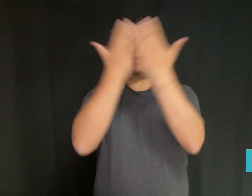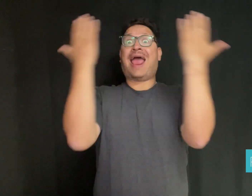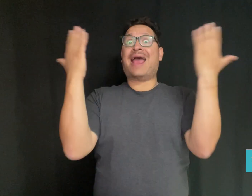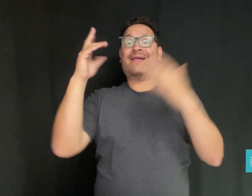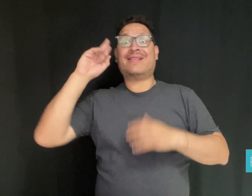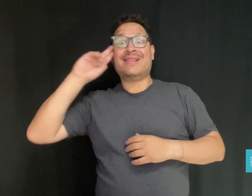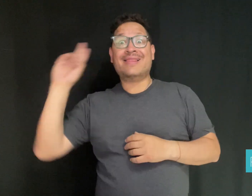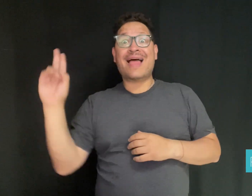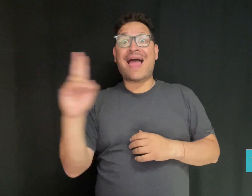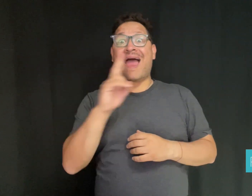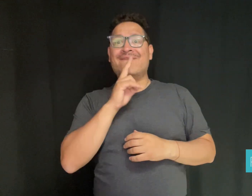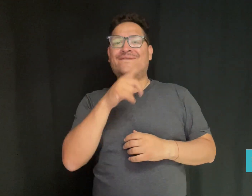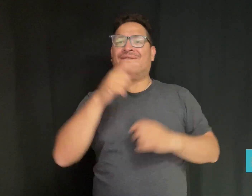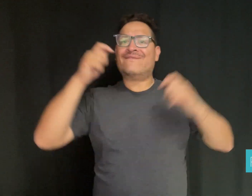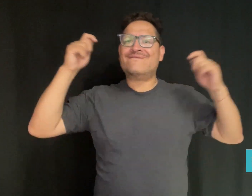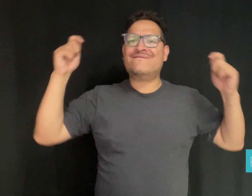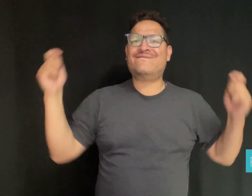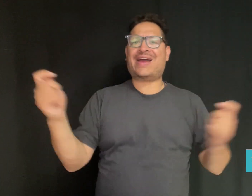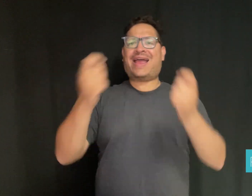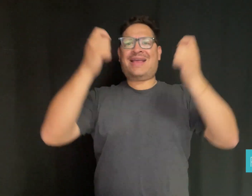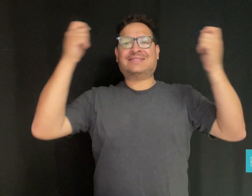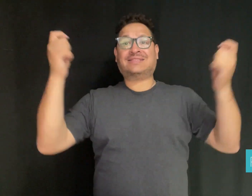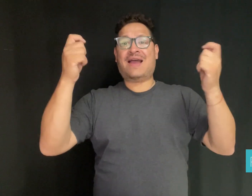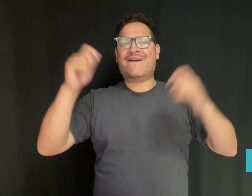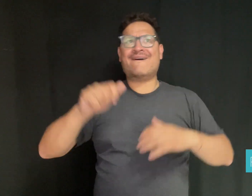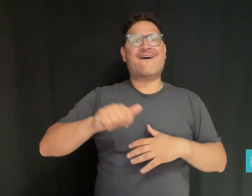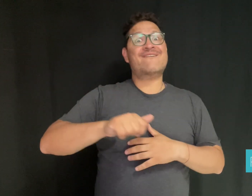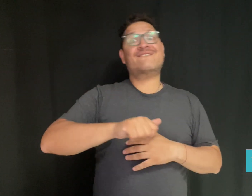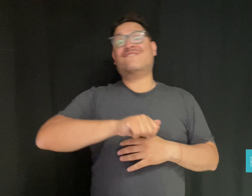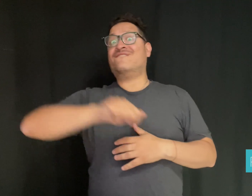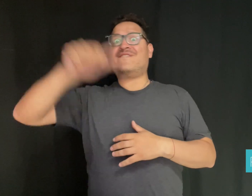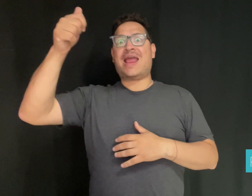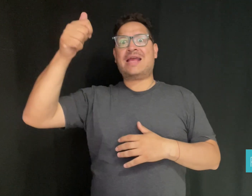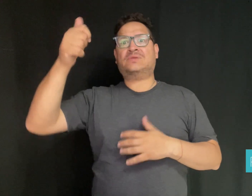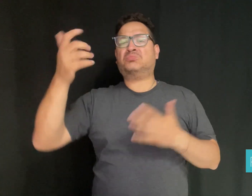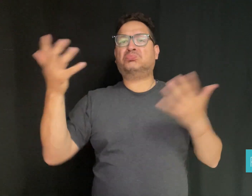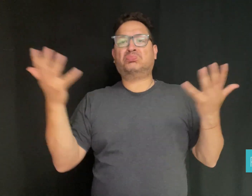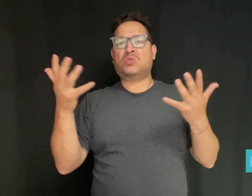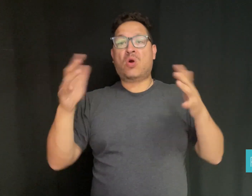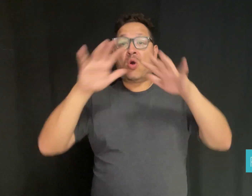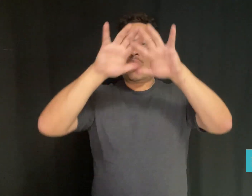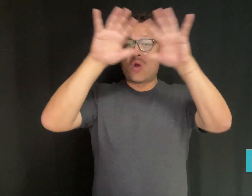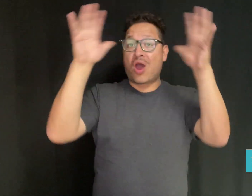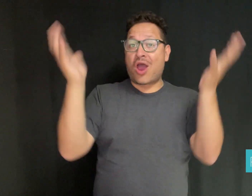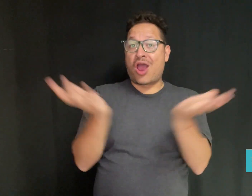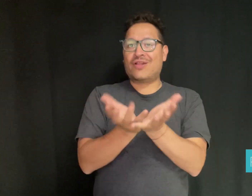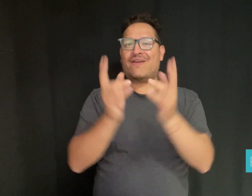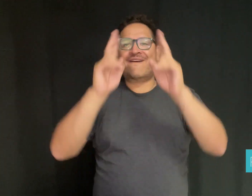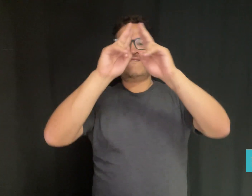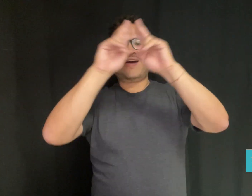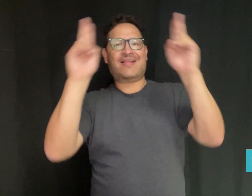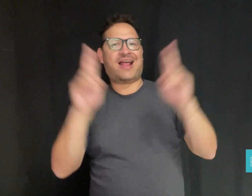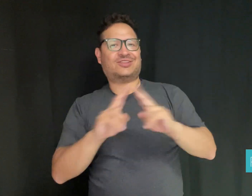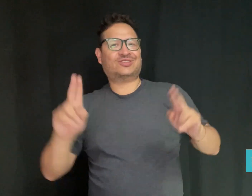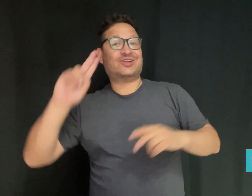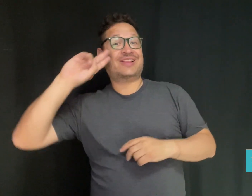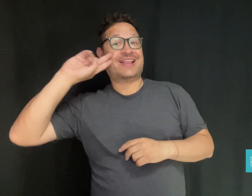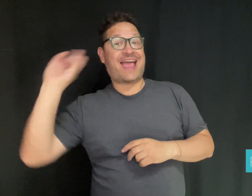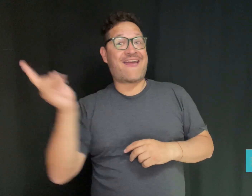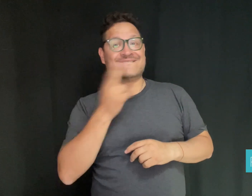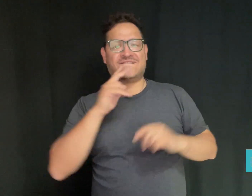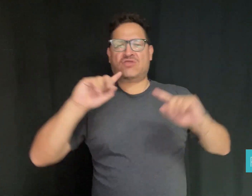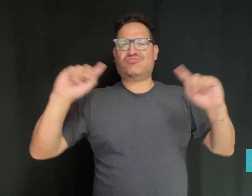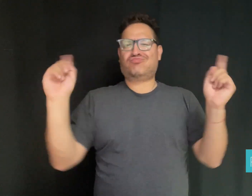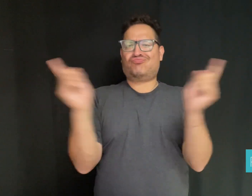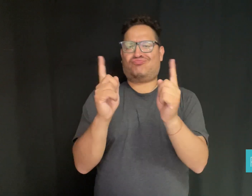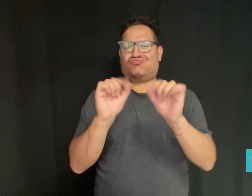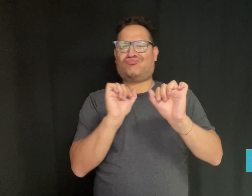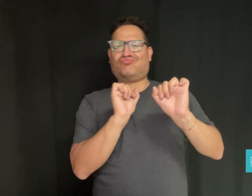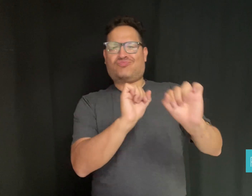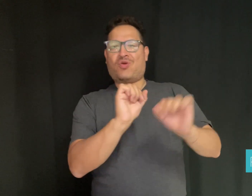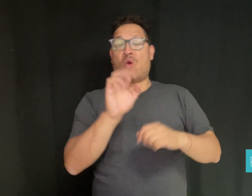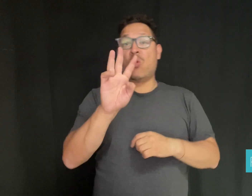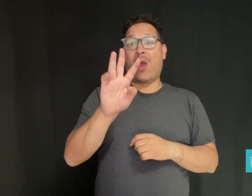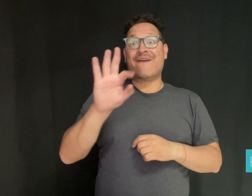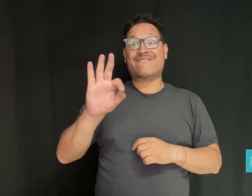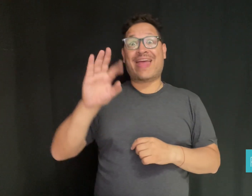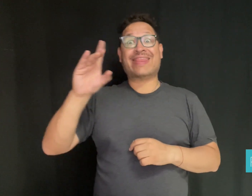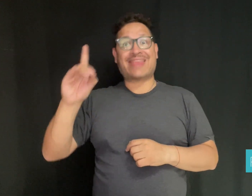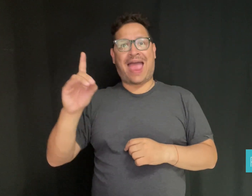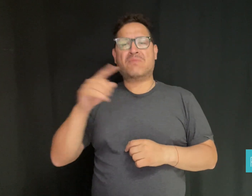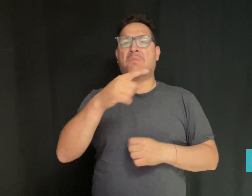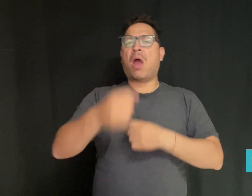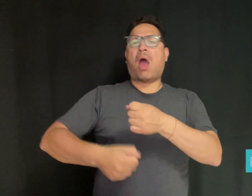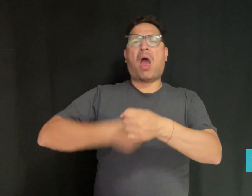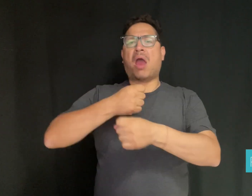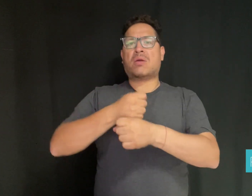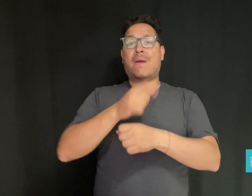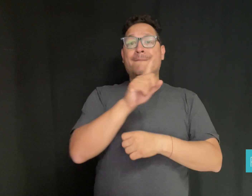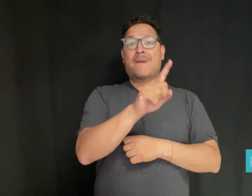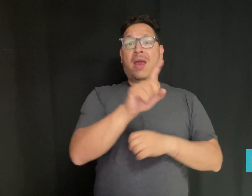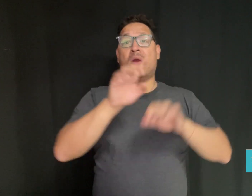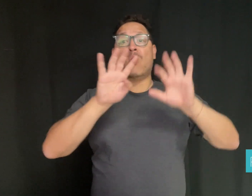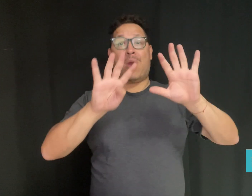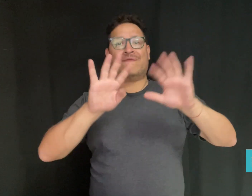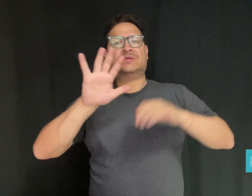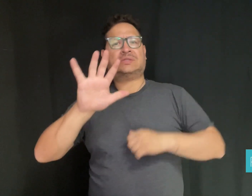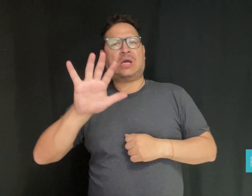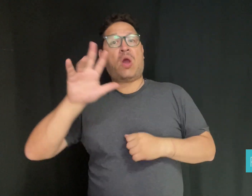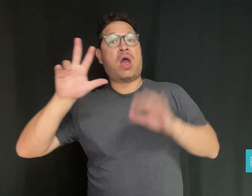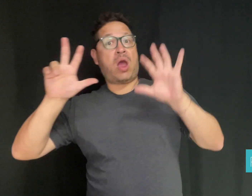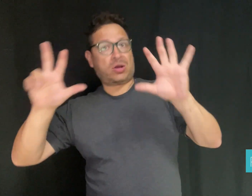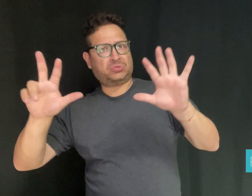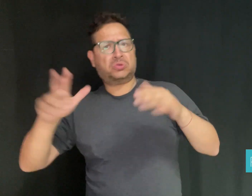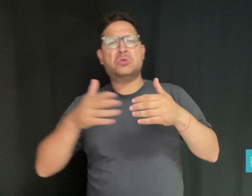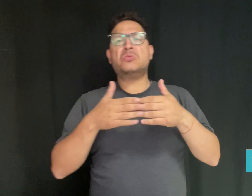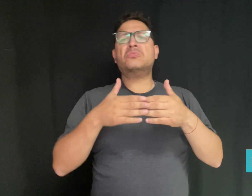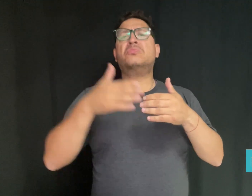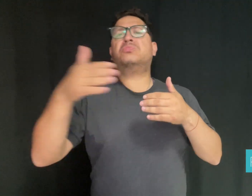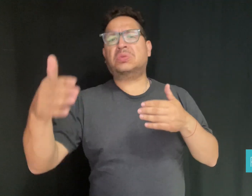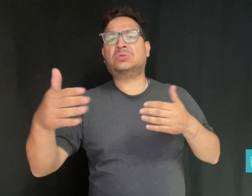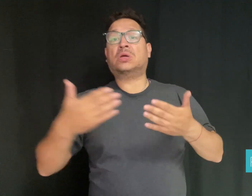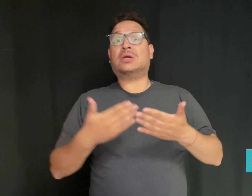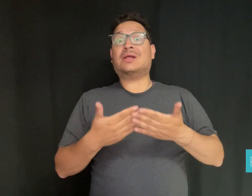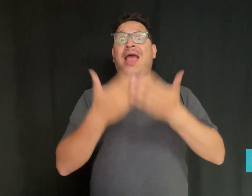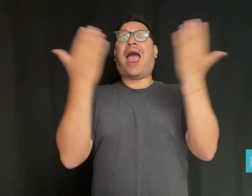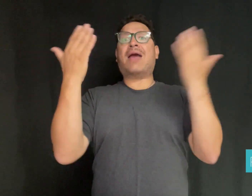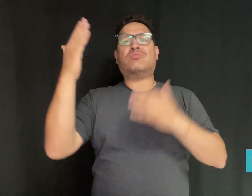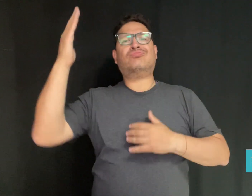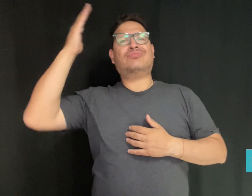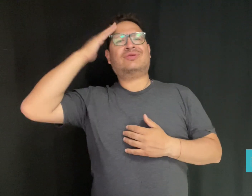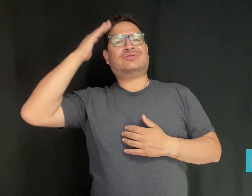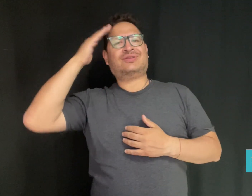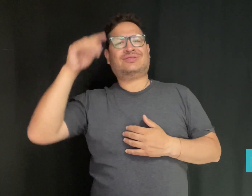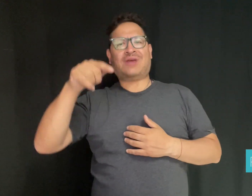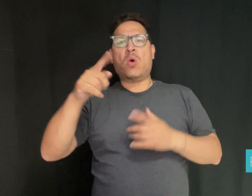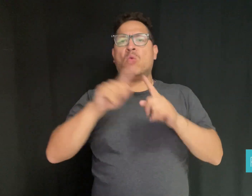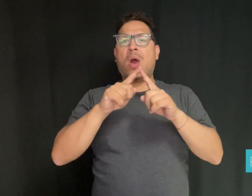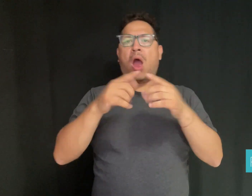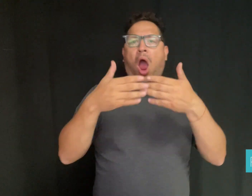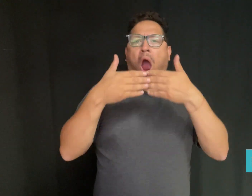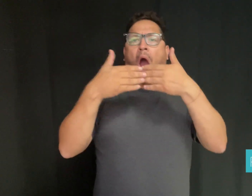(ASDC) News, ASL Videos, ASL Weekends, Deaf Owned Businesses,